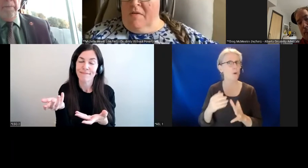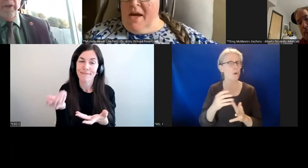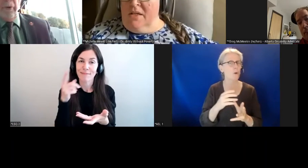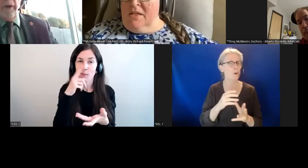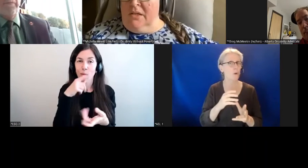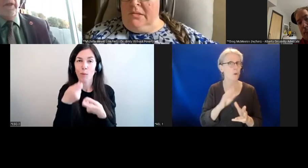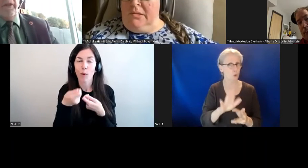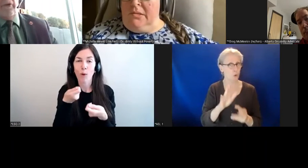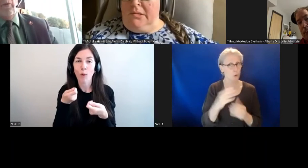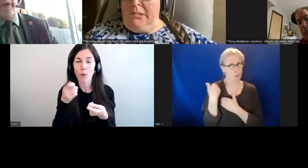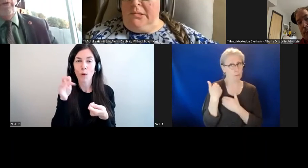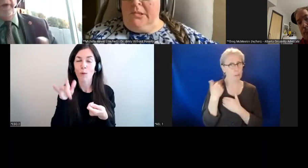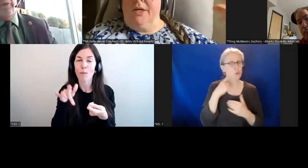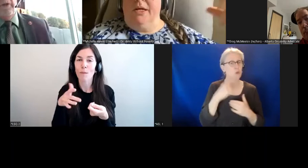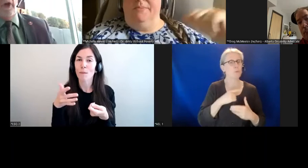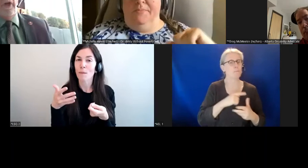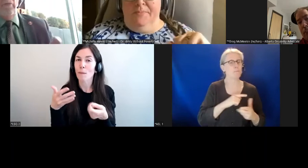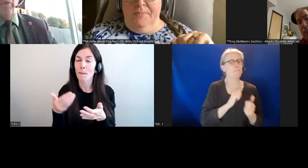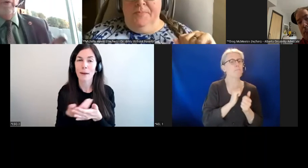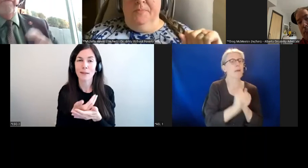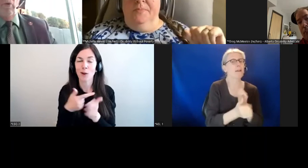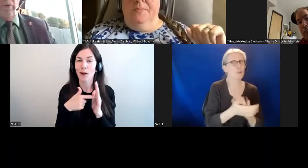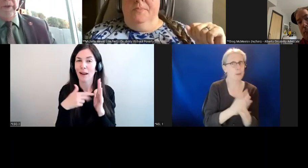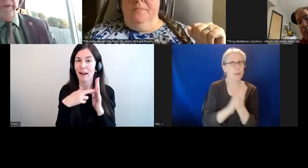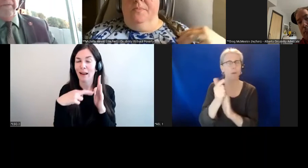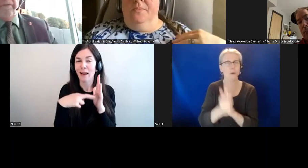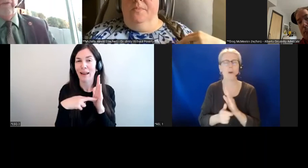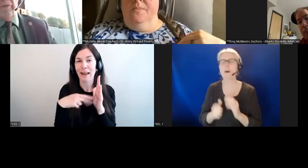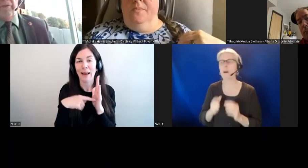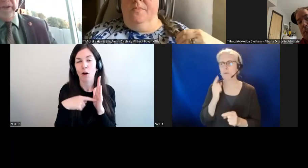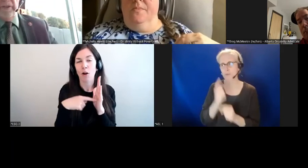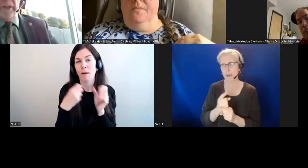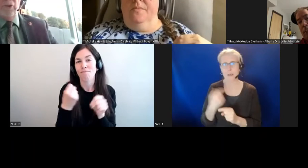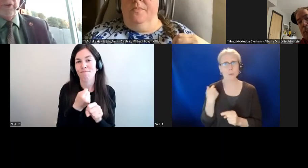AM I CORRECT? >> Senator Cotter: THAT'S RIGHT. WE WILL NOT - WHEN WE VOTE IN FAVOUR OF THIS,